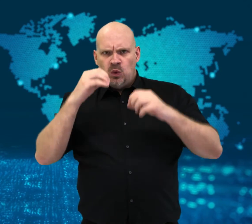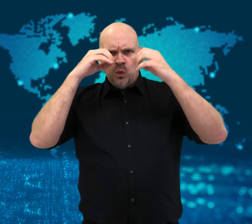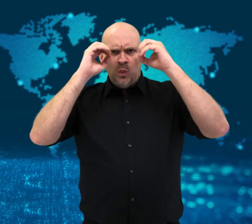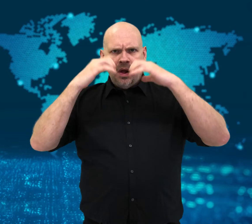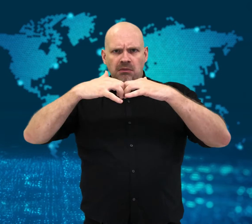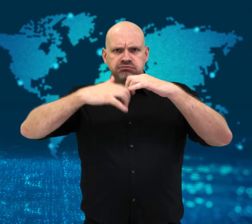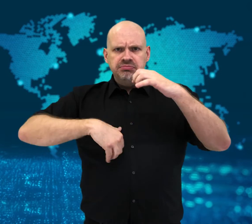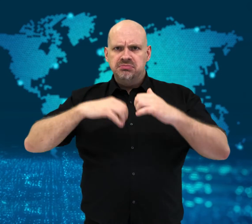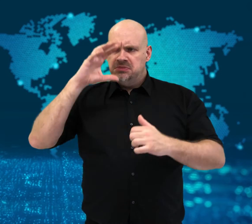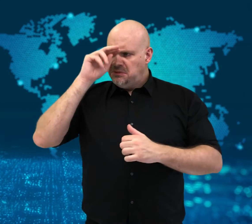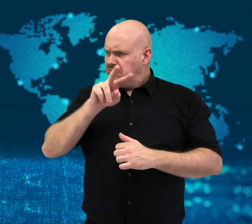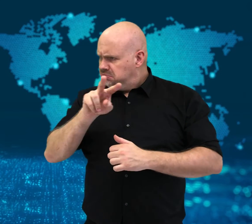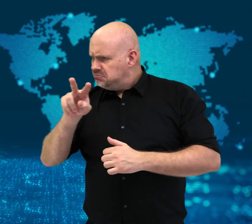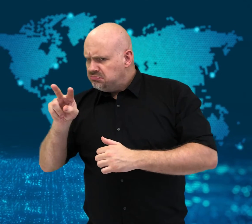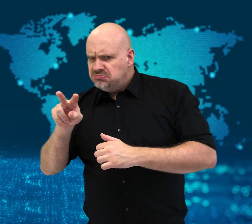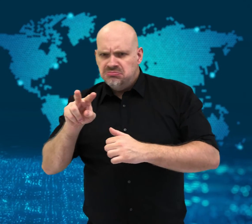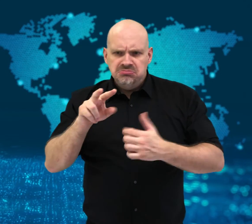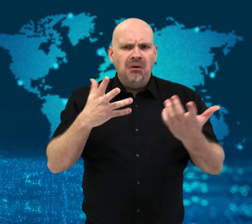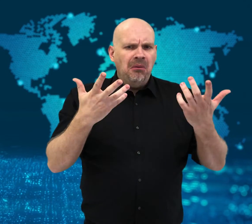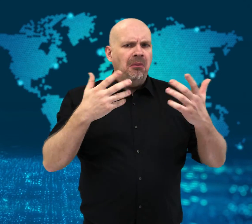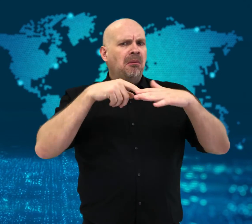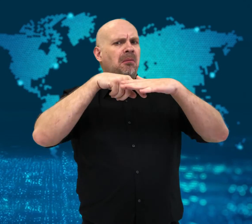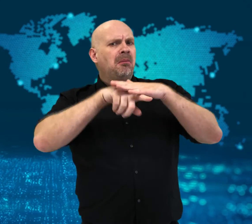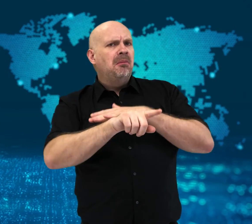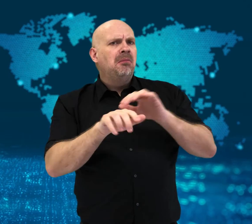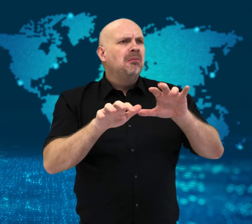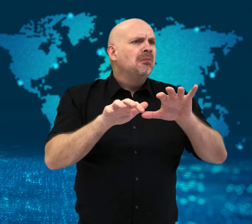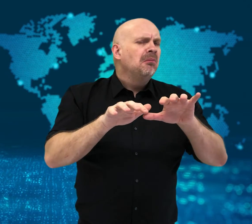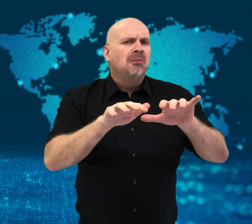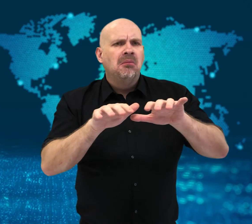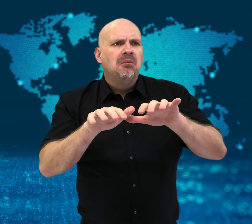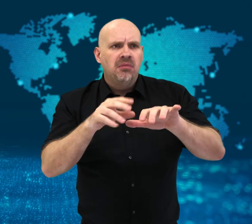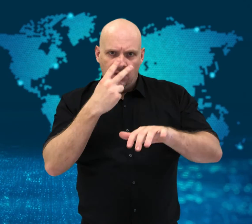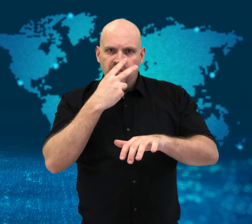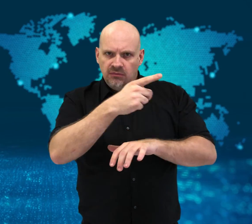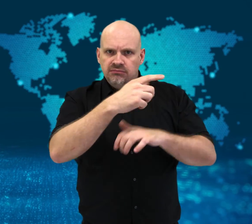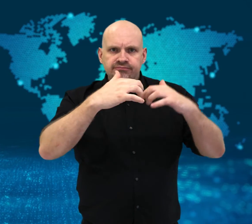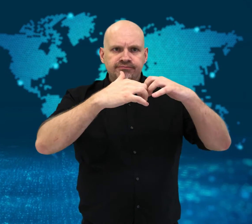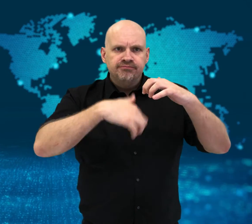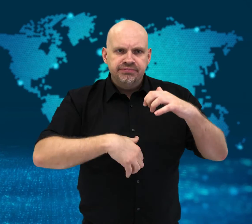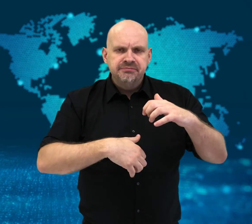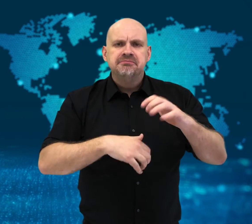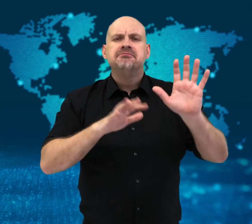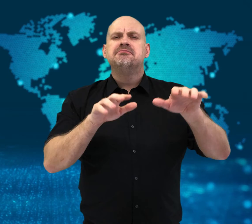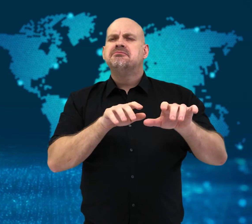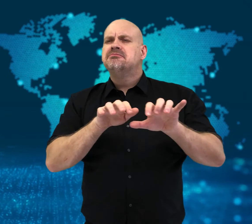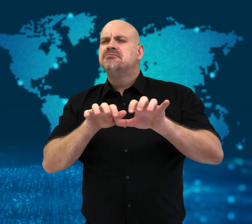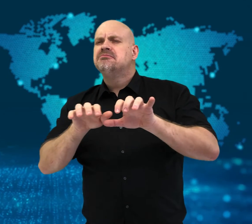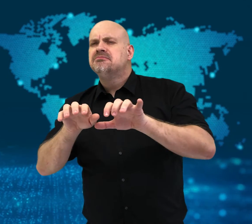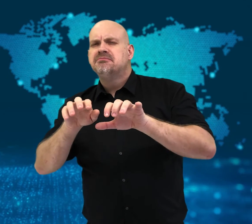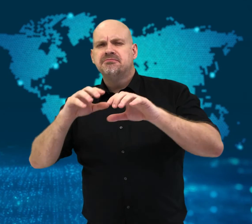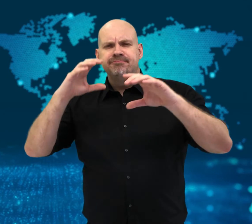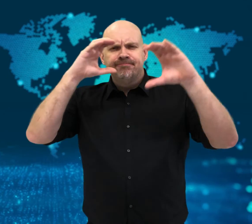The website had been down for about three hours when Kurona was